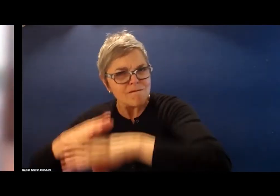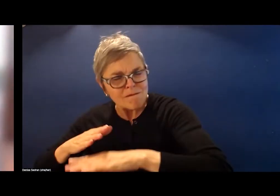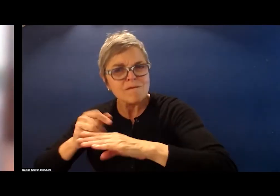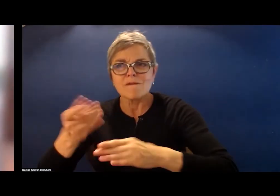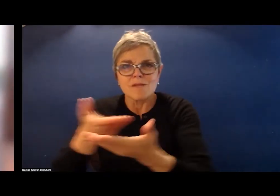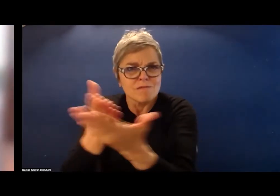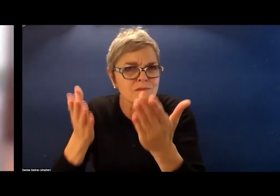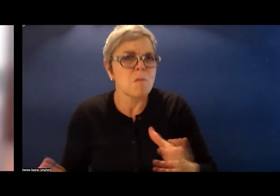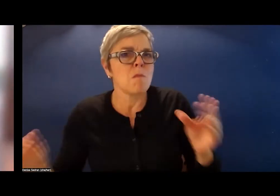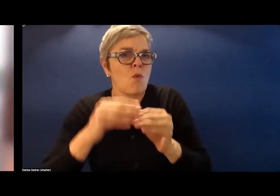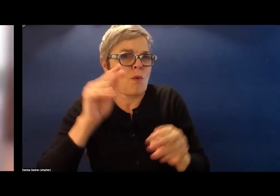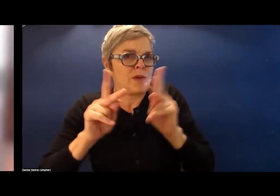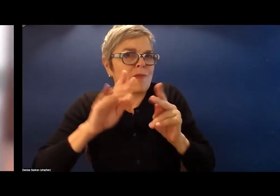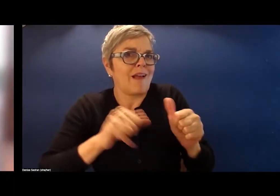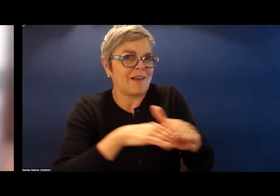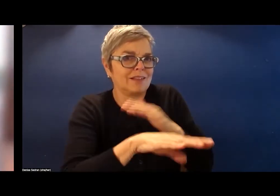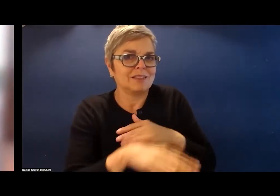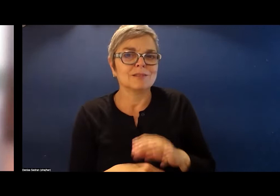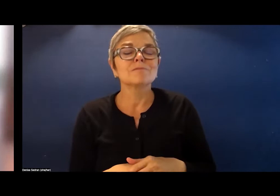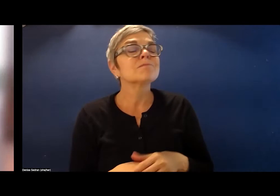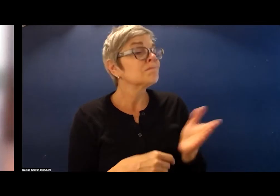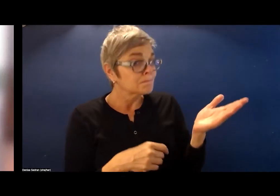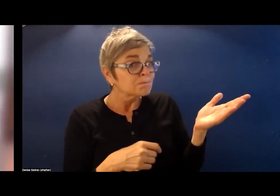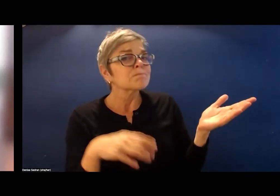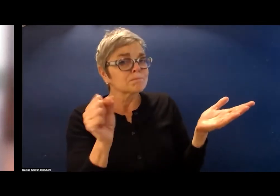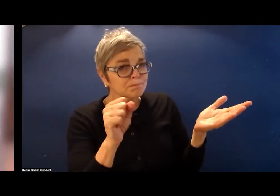Yeah, I have to admit that when I entered into the conversation about